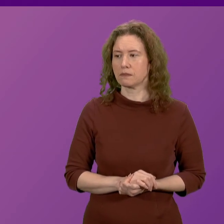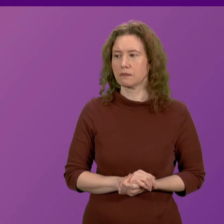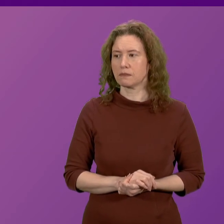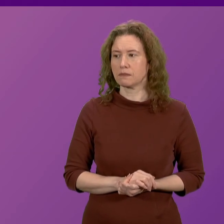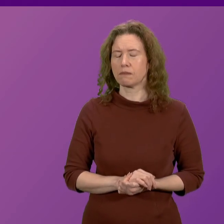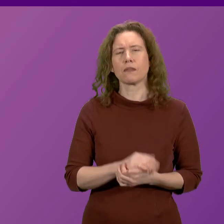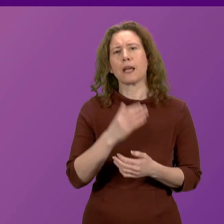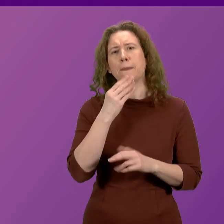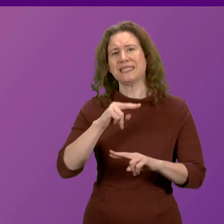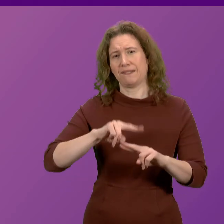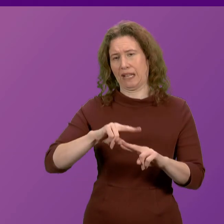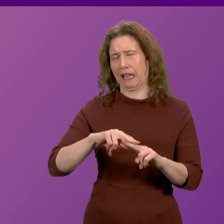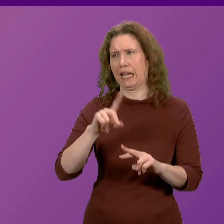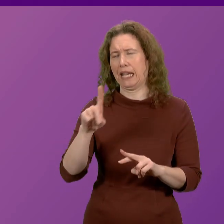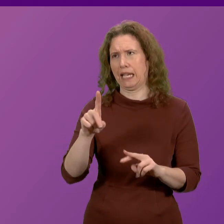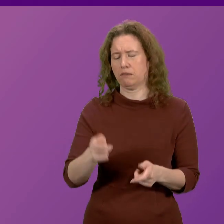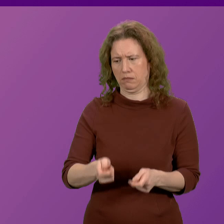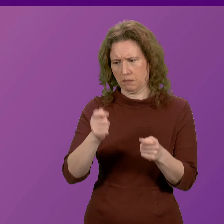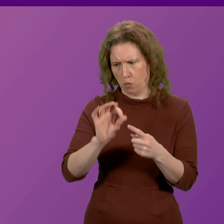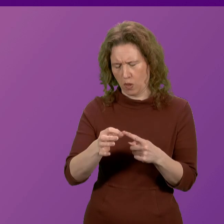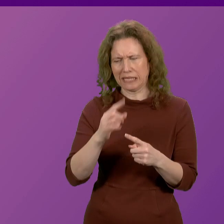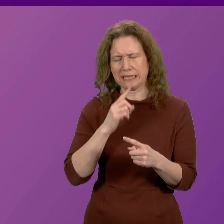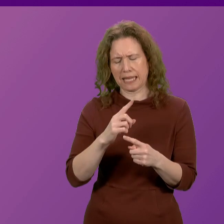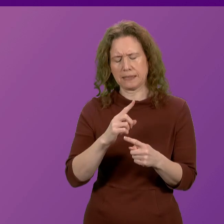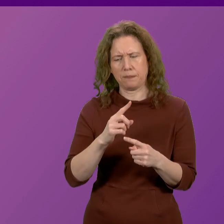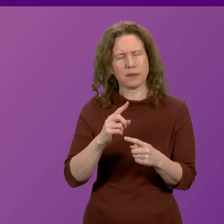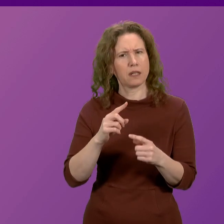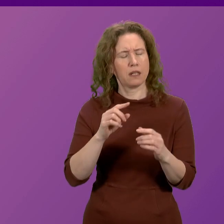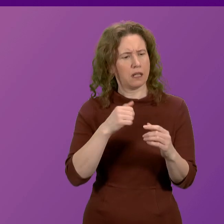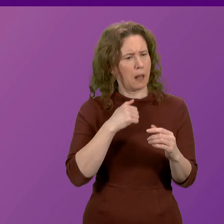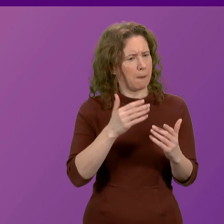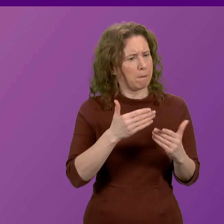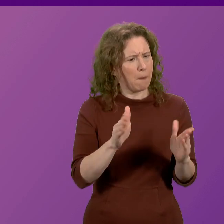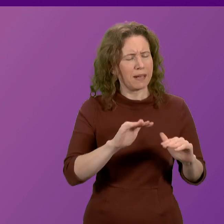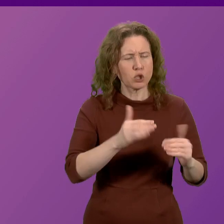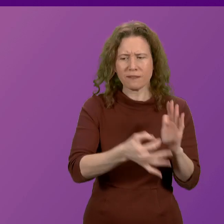Mr Findlay made the point that there is apparently no enhancement of public services in Scotland,